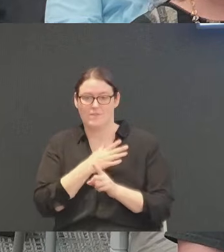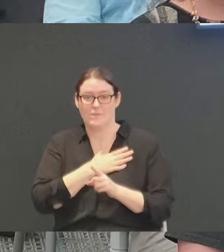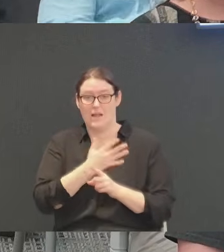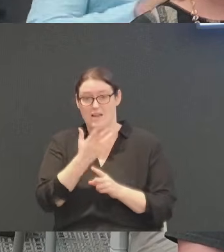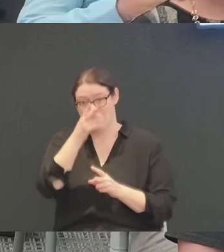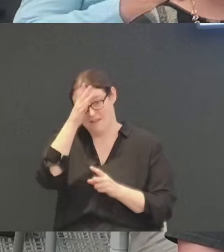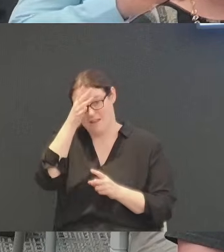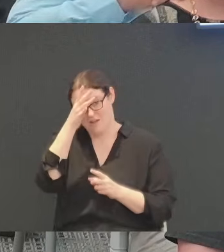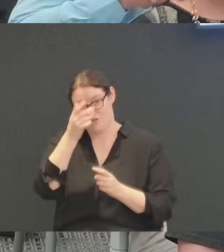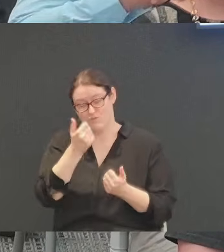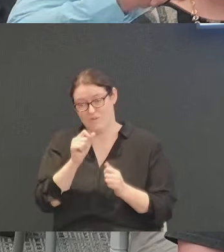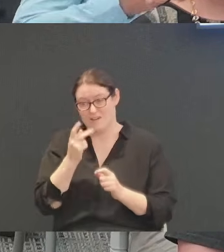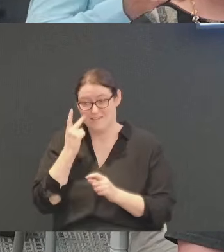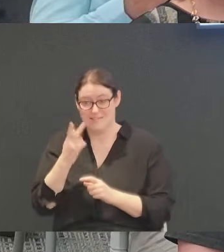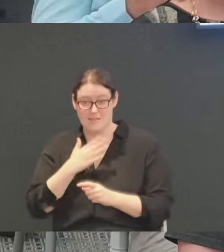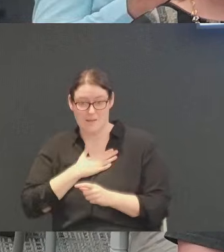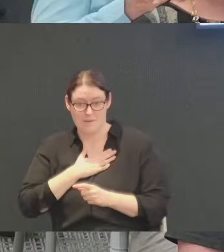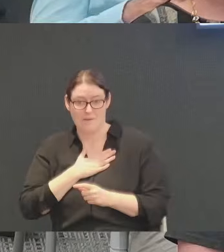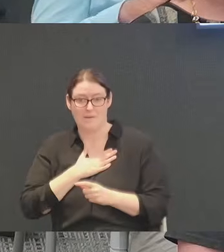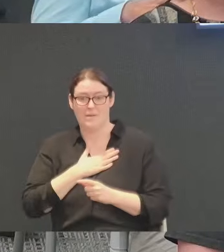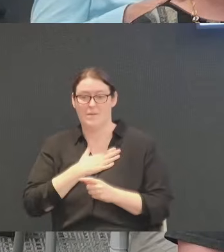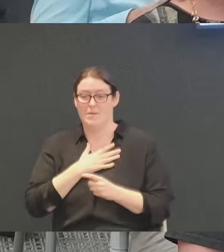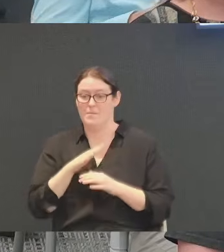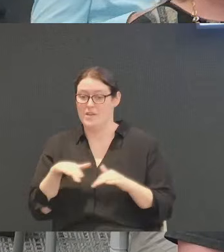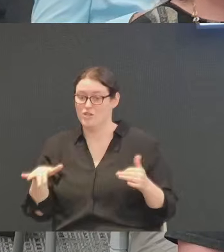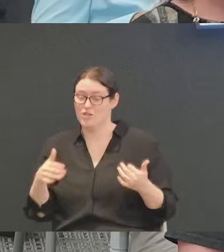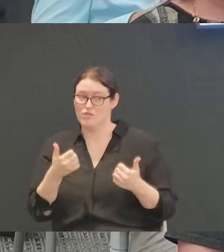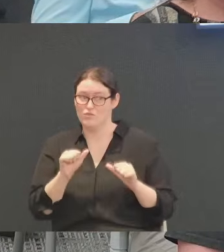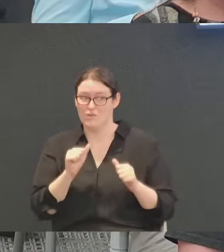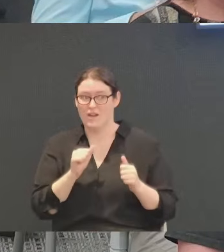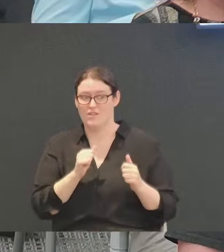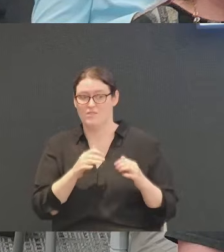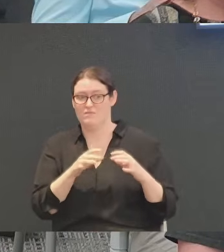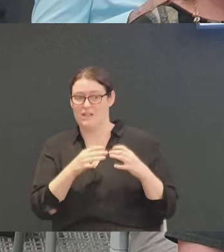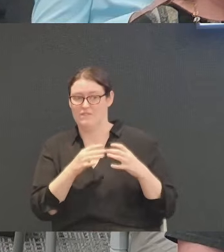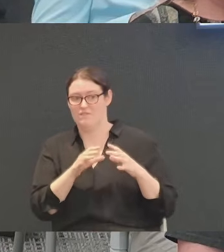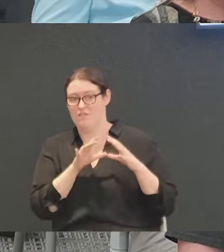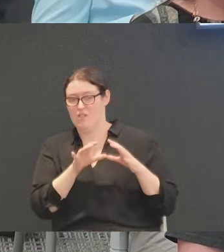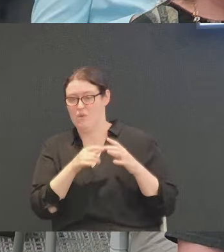also tried to come on to me when I was pregnant with my son my last child. That's why I named him